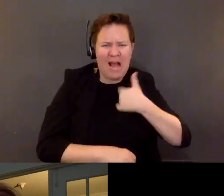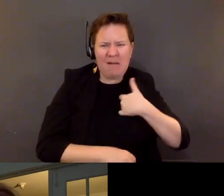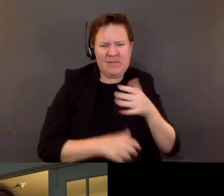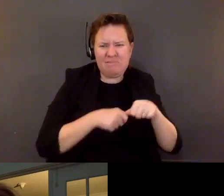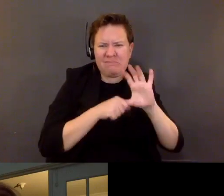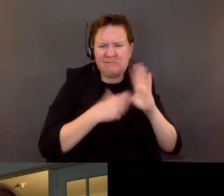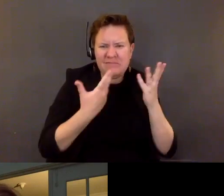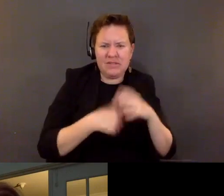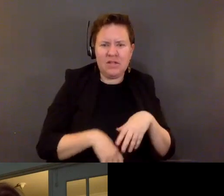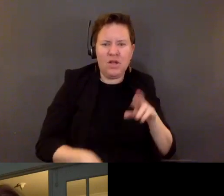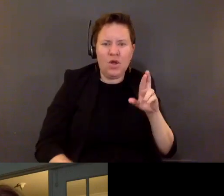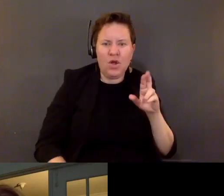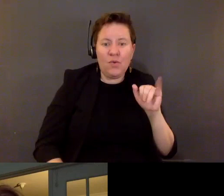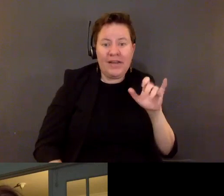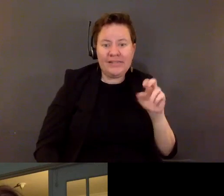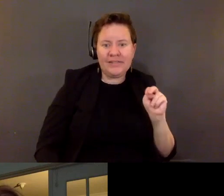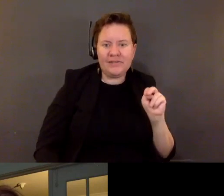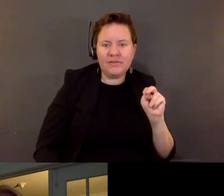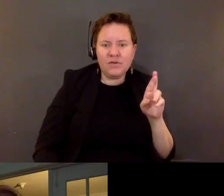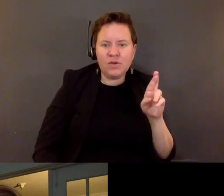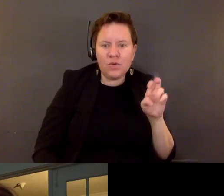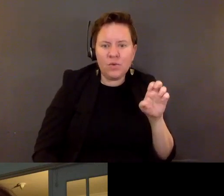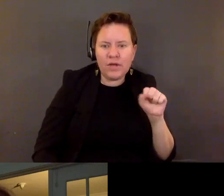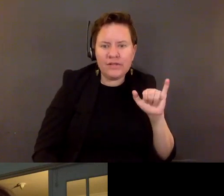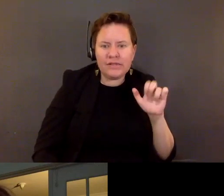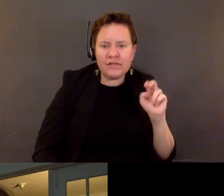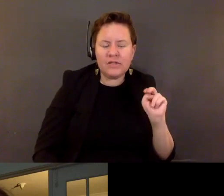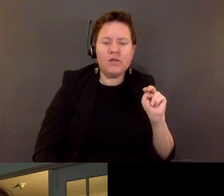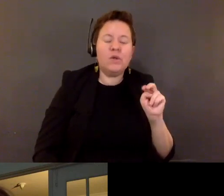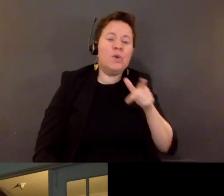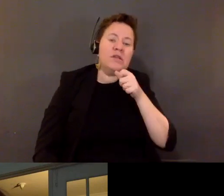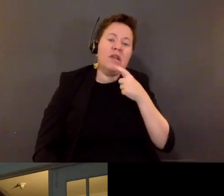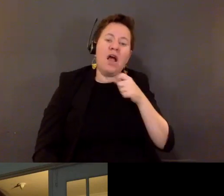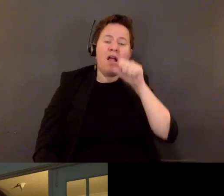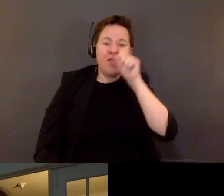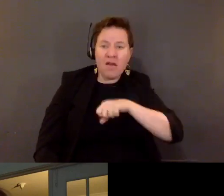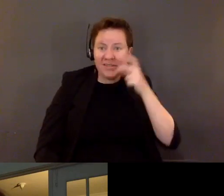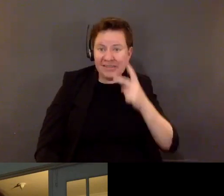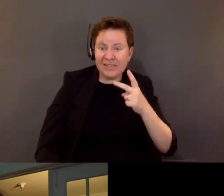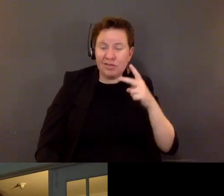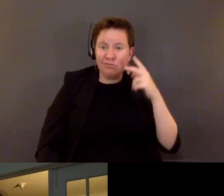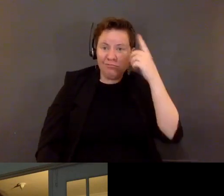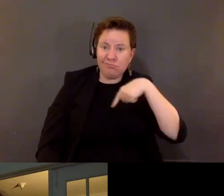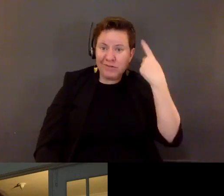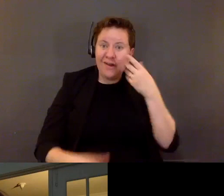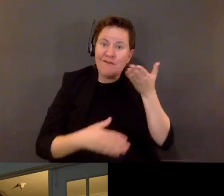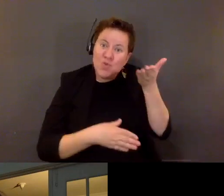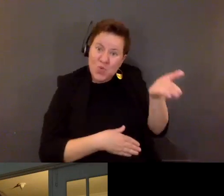raisin thank you um who says i'd love to see a portrait of you in the national portrait gallery